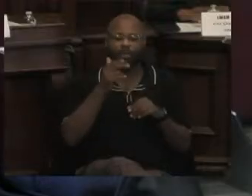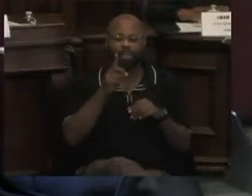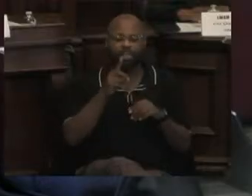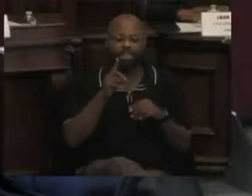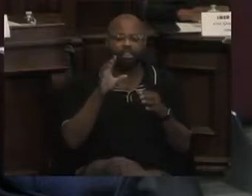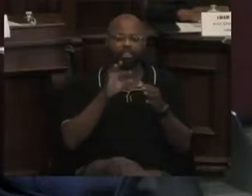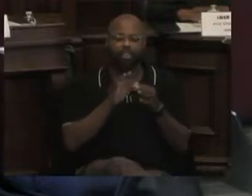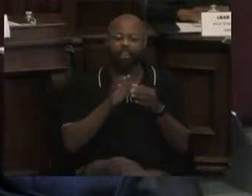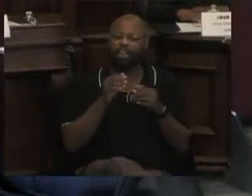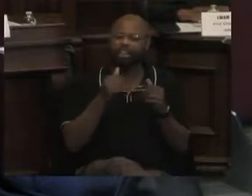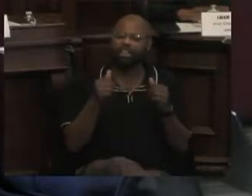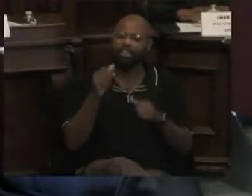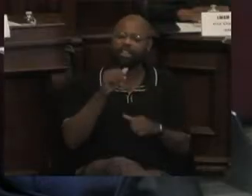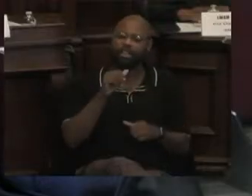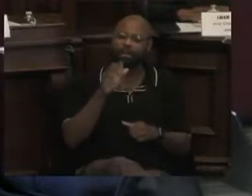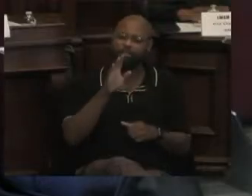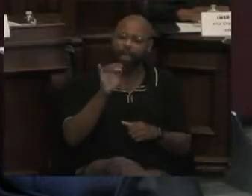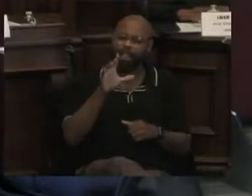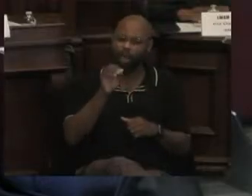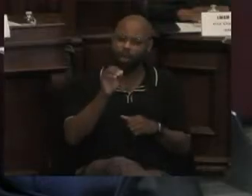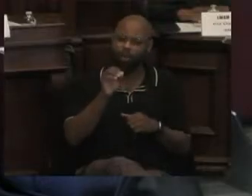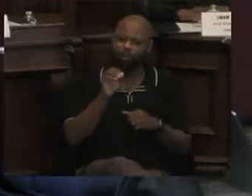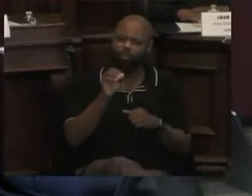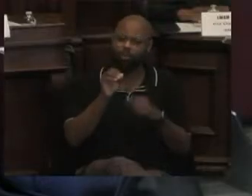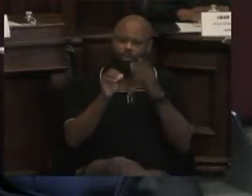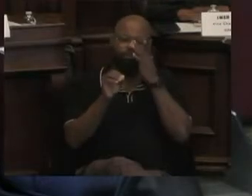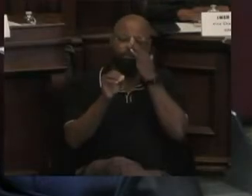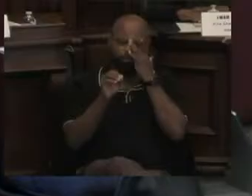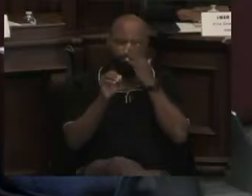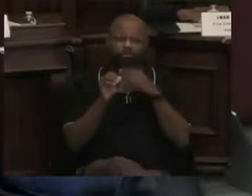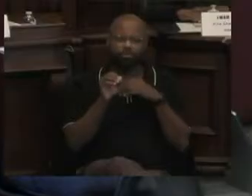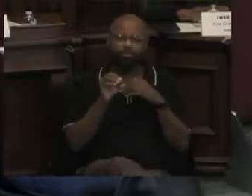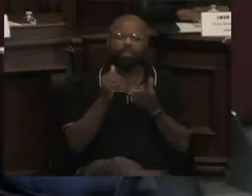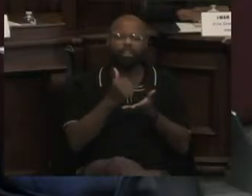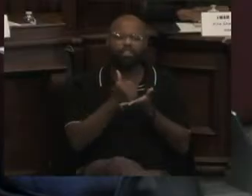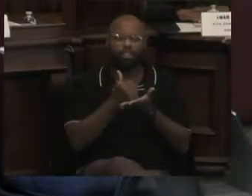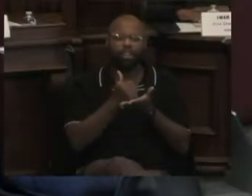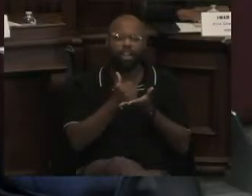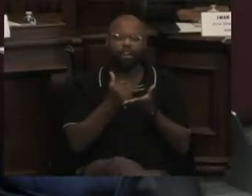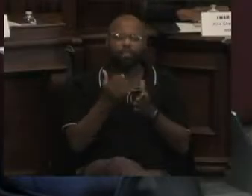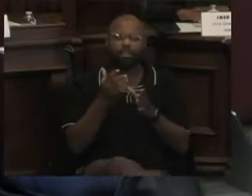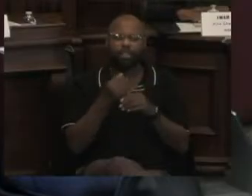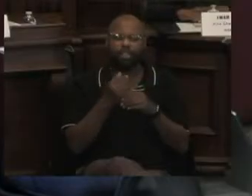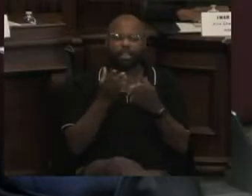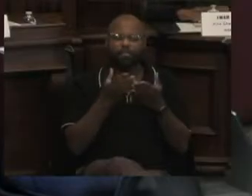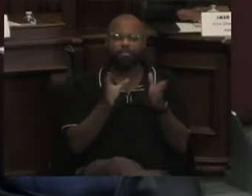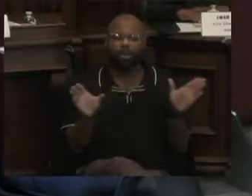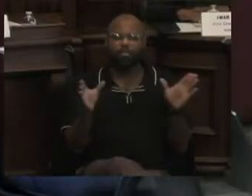input that we received from the RPD via Captain Bello's media